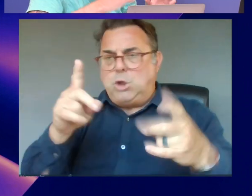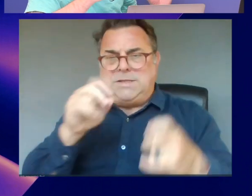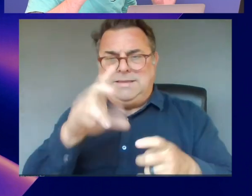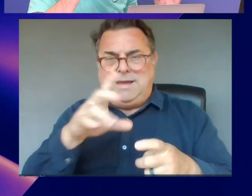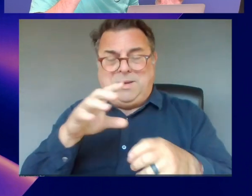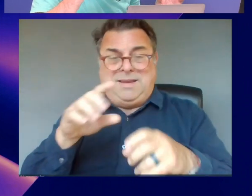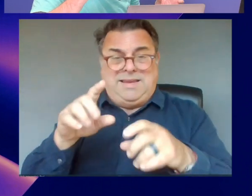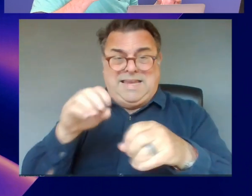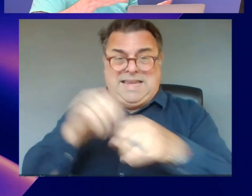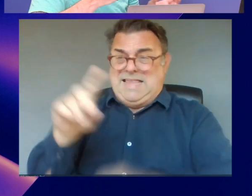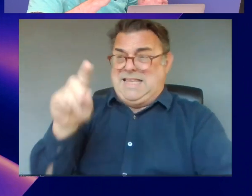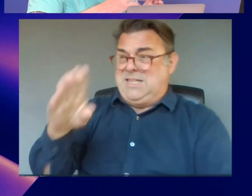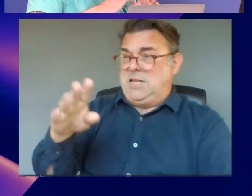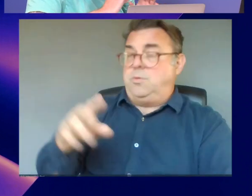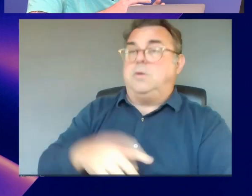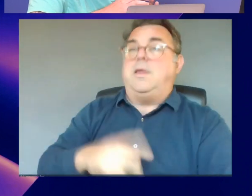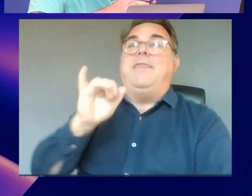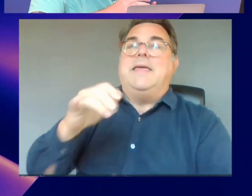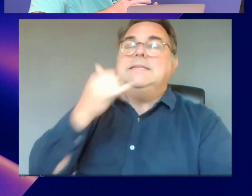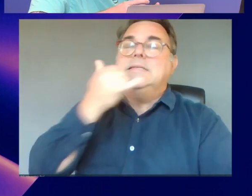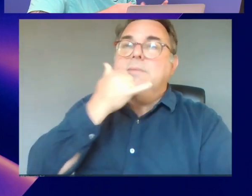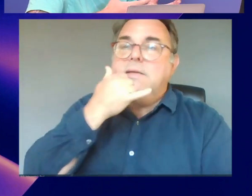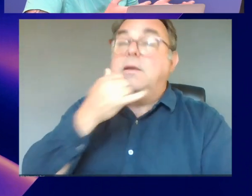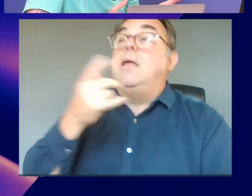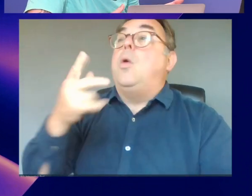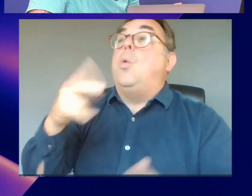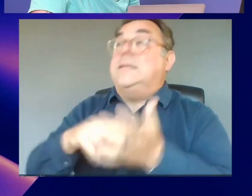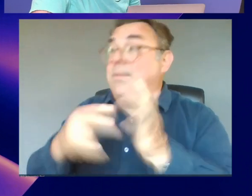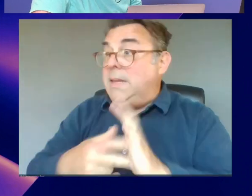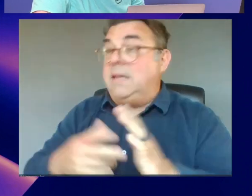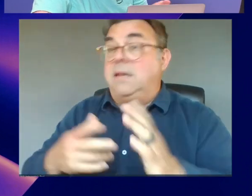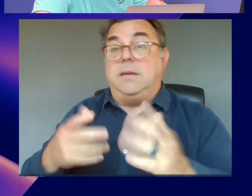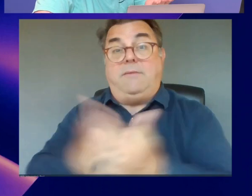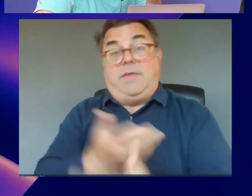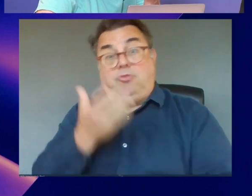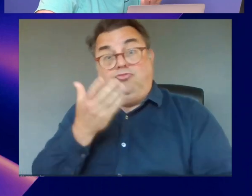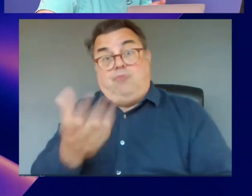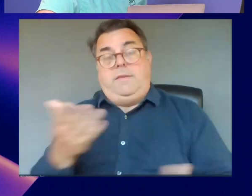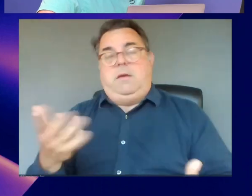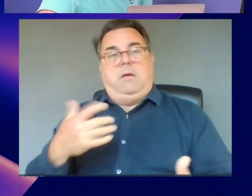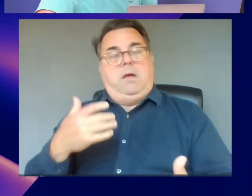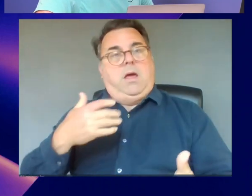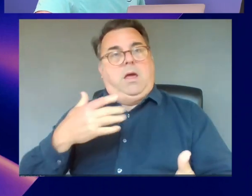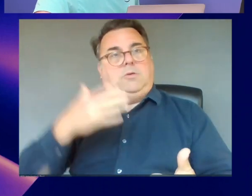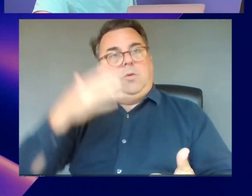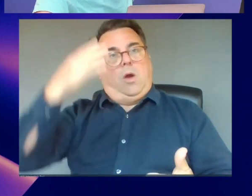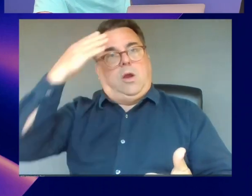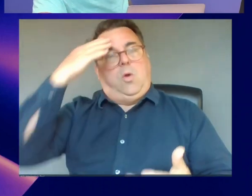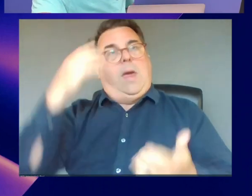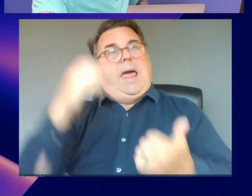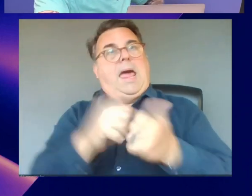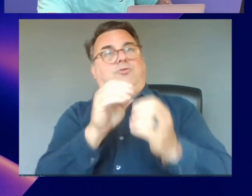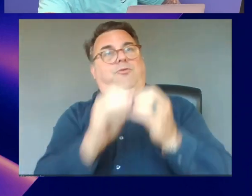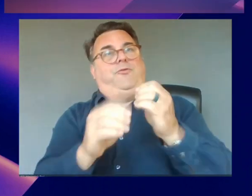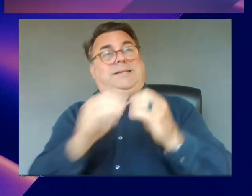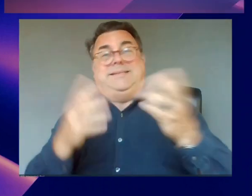here's the error we saw, here's what that means. And I have an idea of why I might need to go into my code and fix something. Absolutely, no, no, exactly.